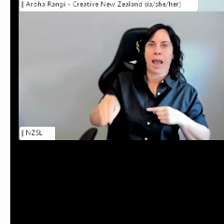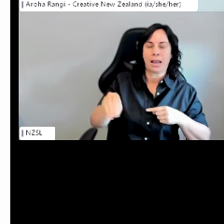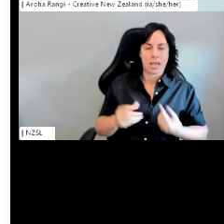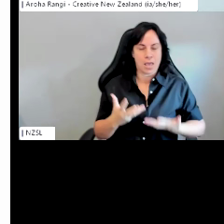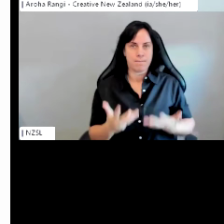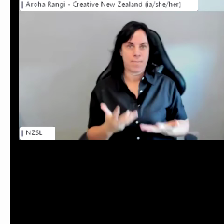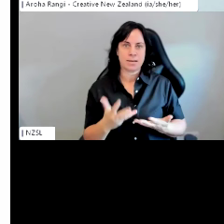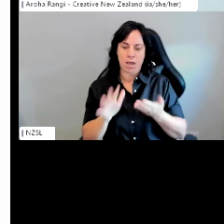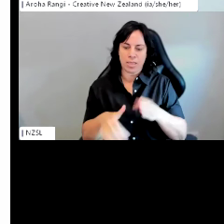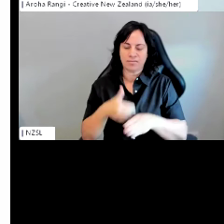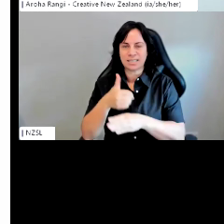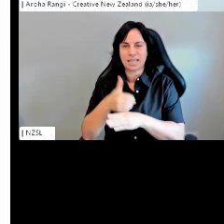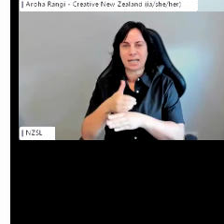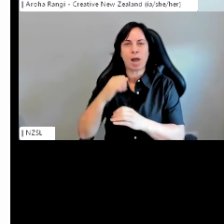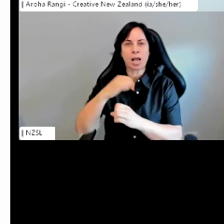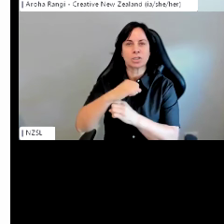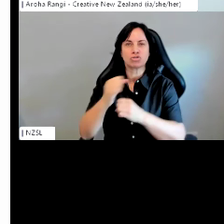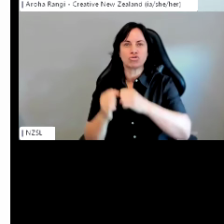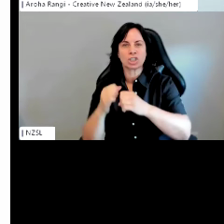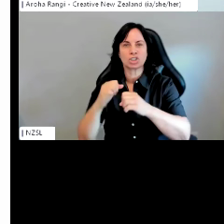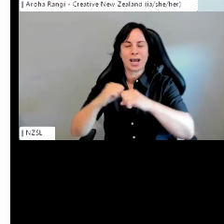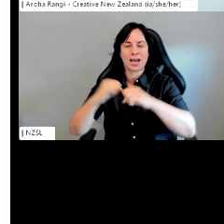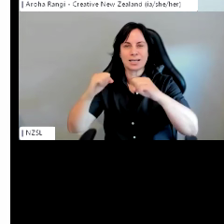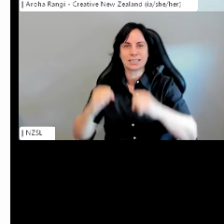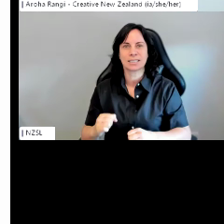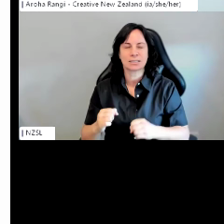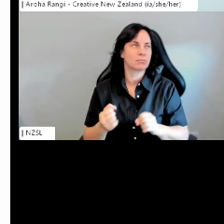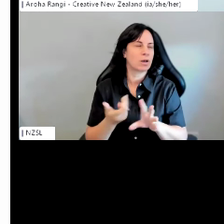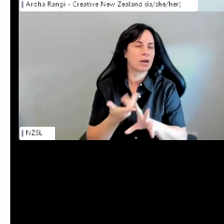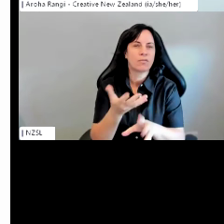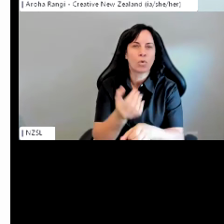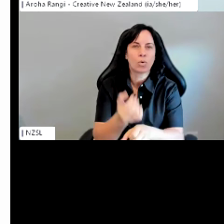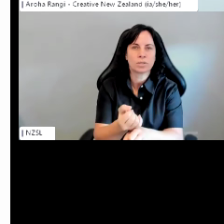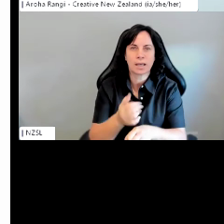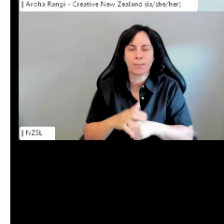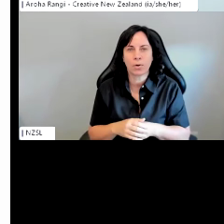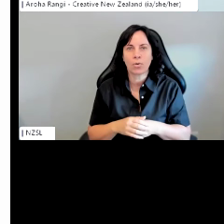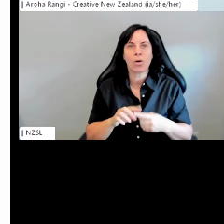we're seeing um a lot of places that have got something called access pricing, which is uh uh